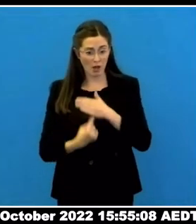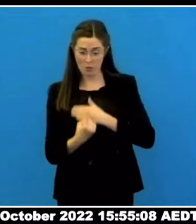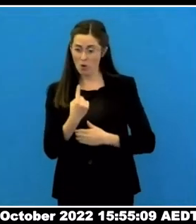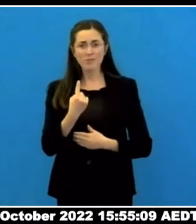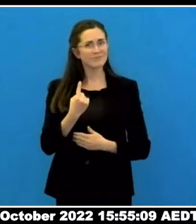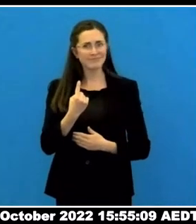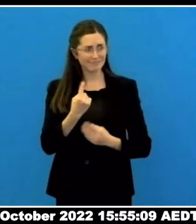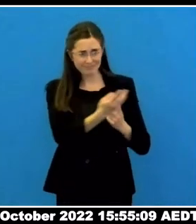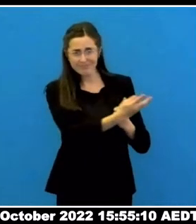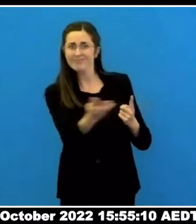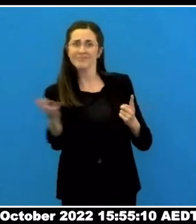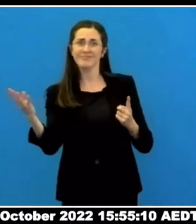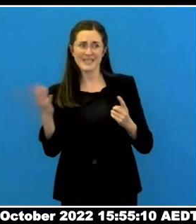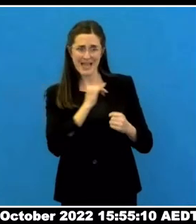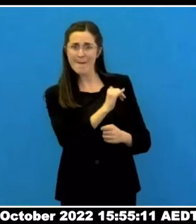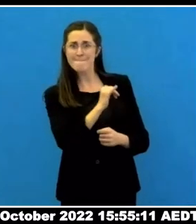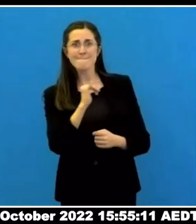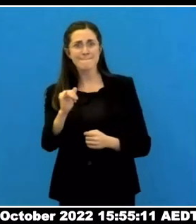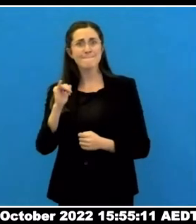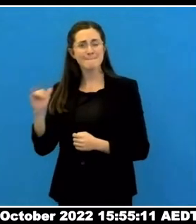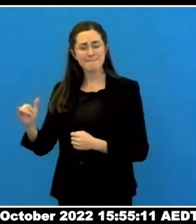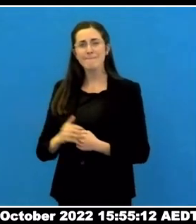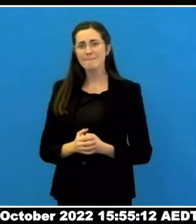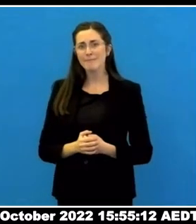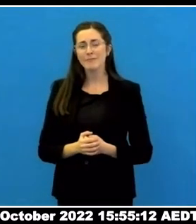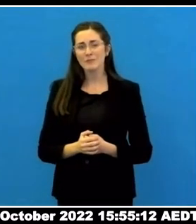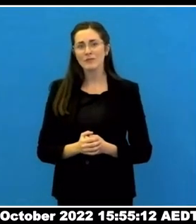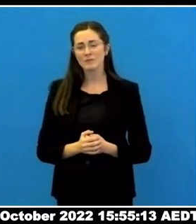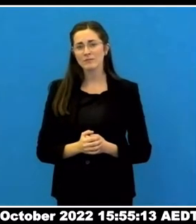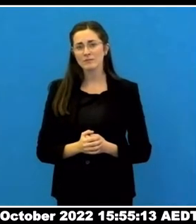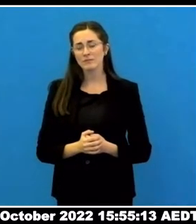And lately I saw there is many, many other families